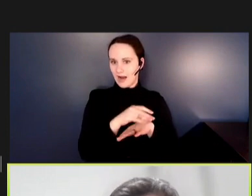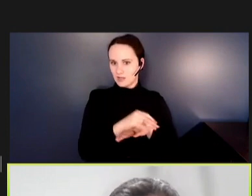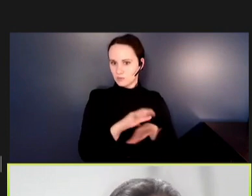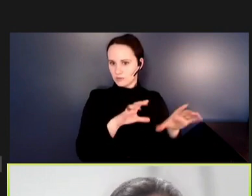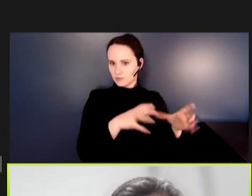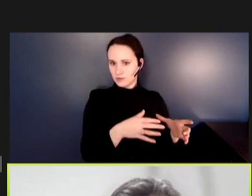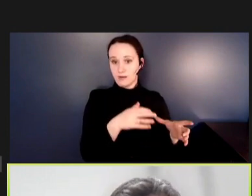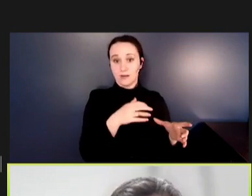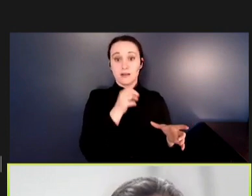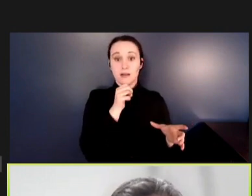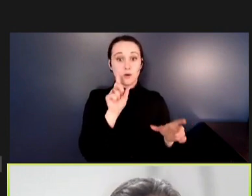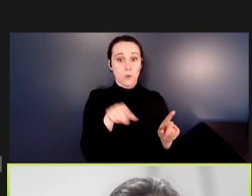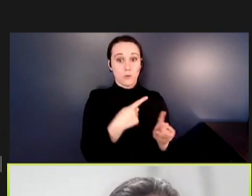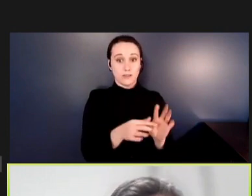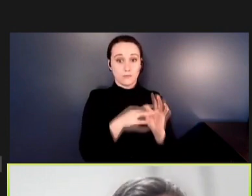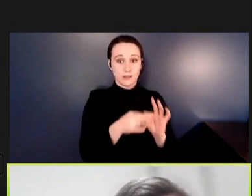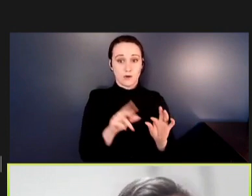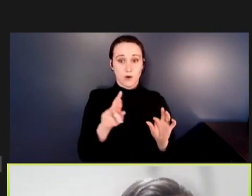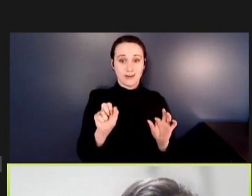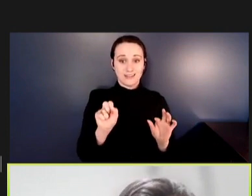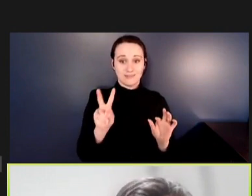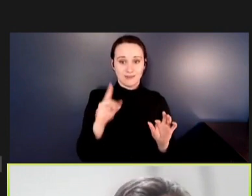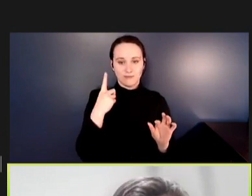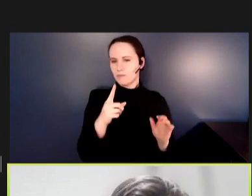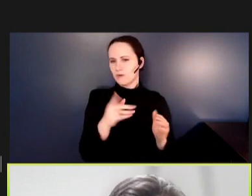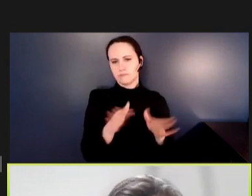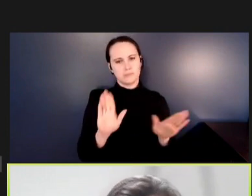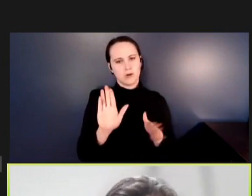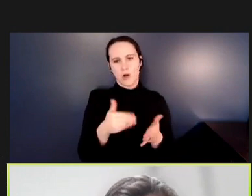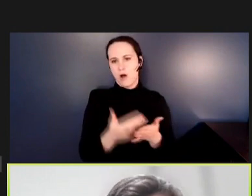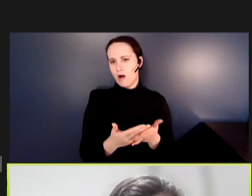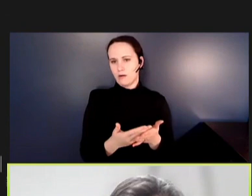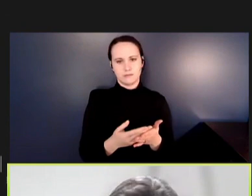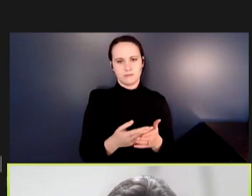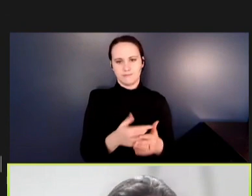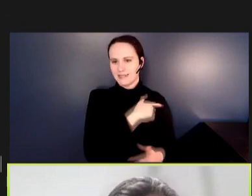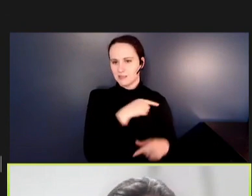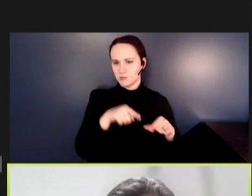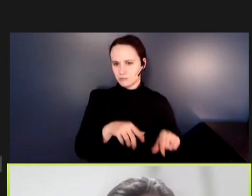but all of the maternal vaccines. So, I encourage everyone to take a look at these resources.